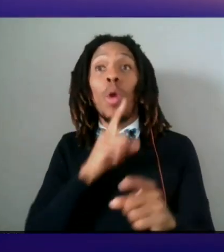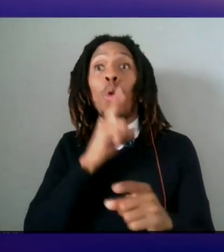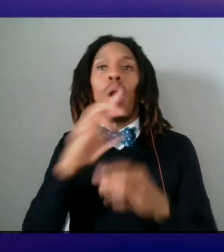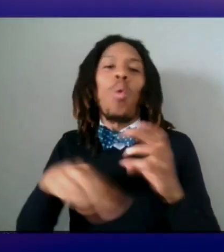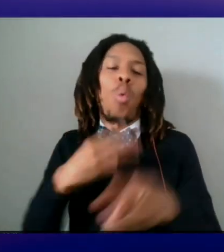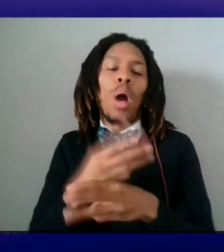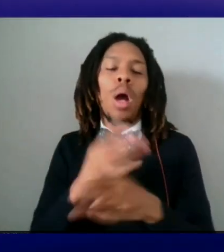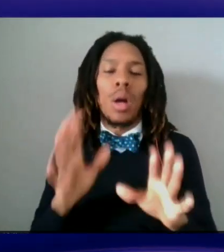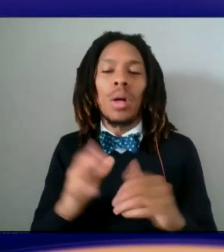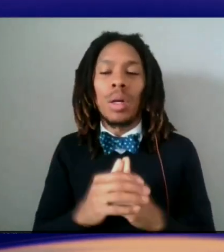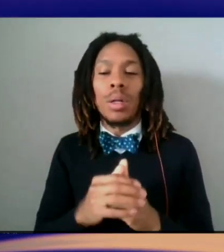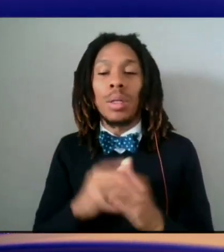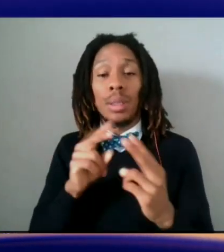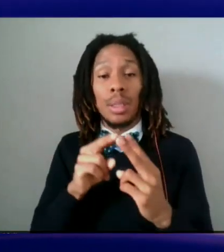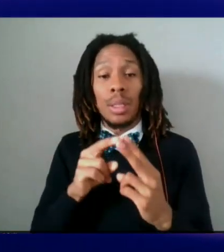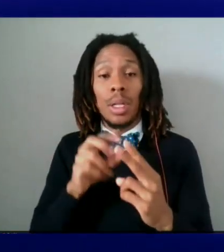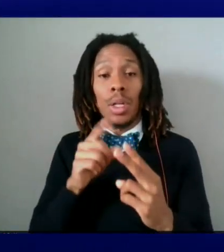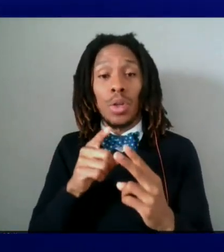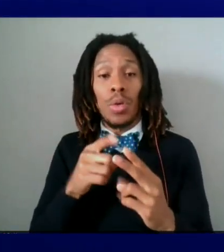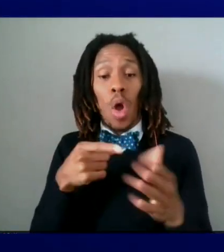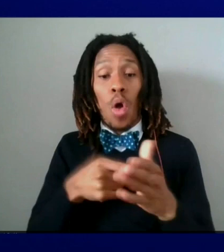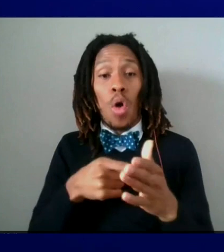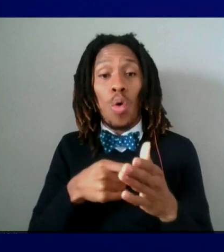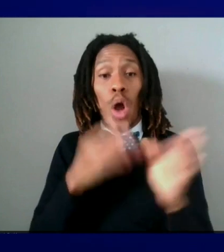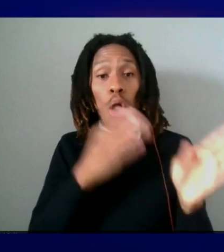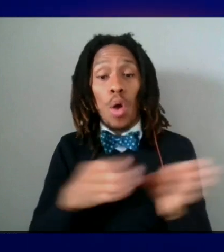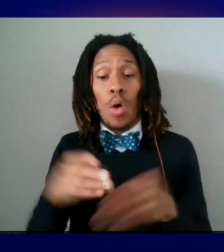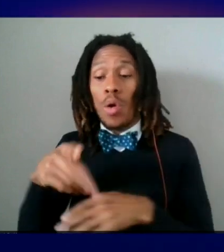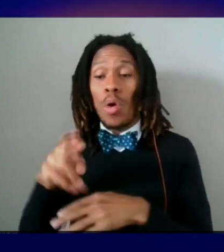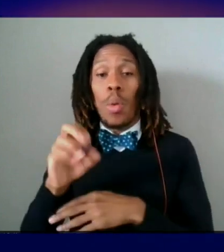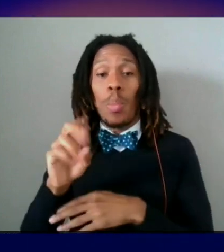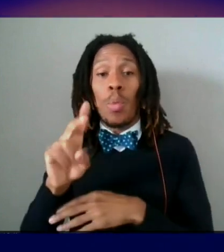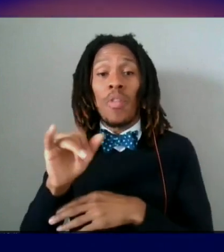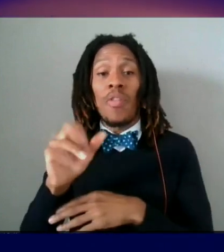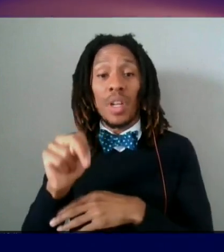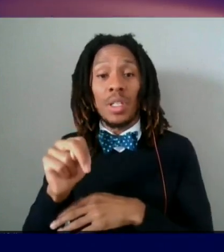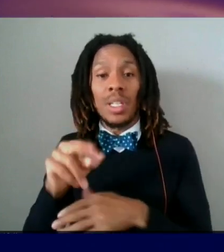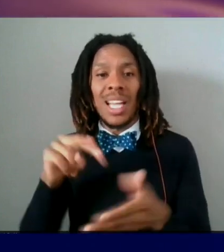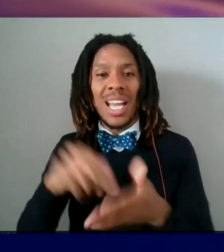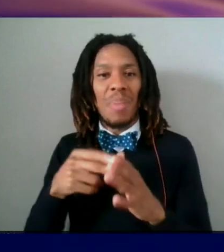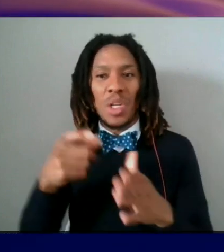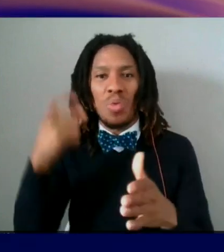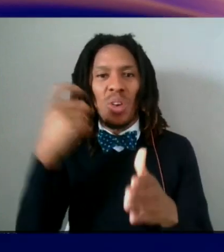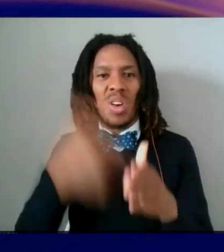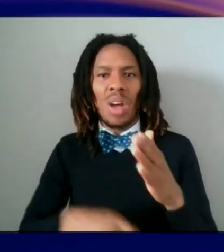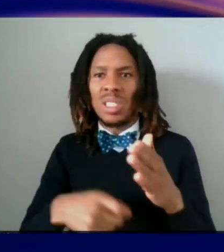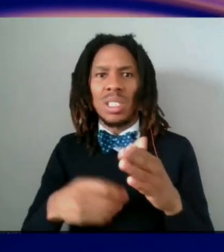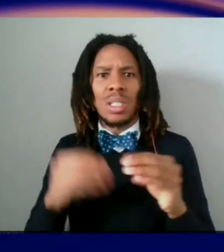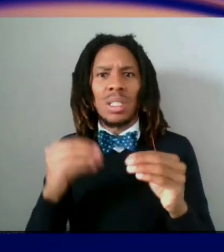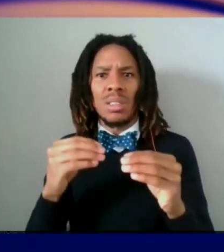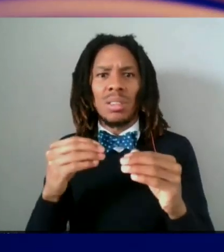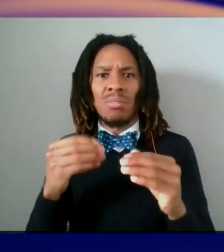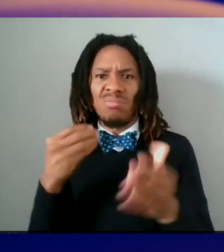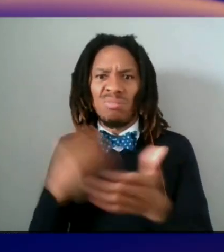either you over-provision, which means that it's costing you more, or you under-provision,